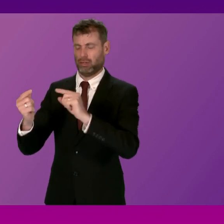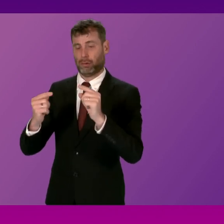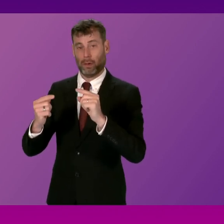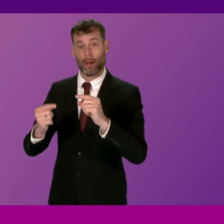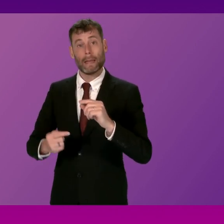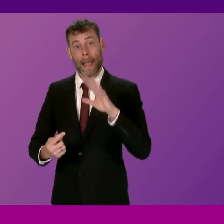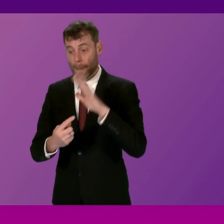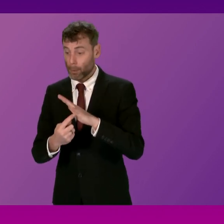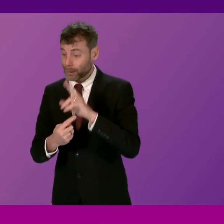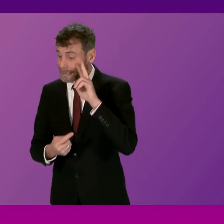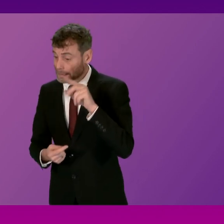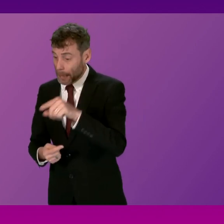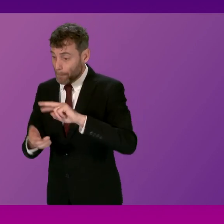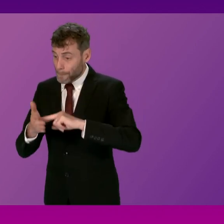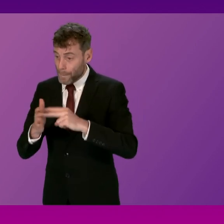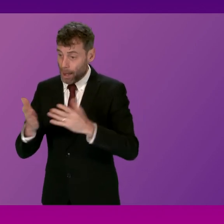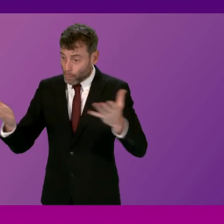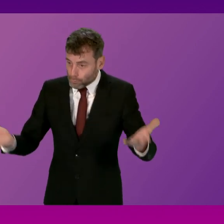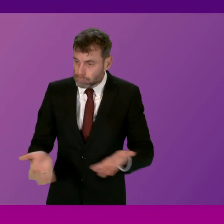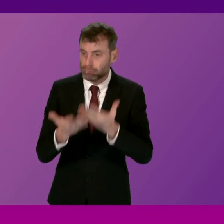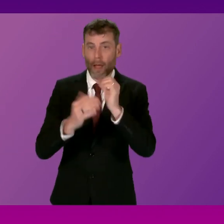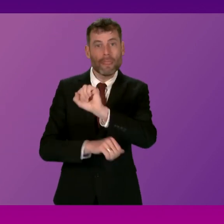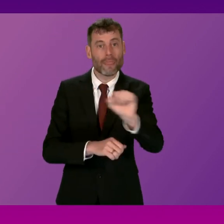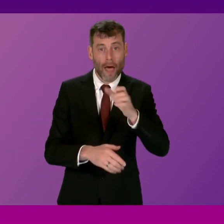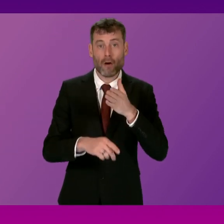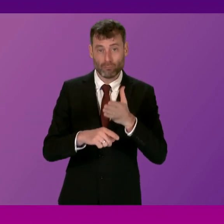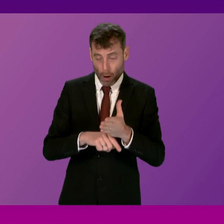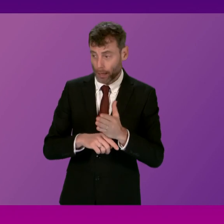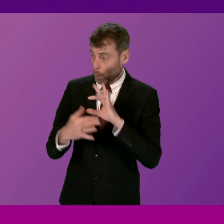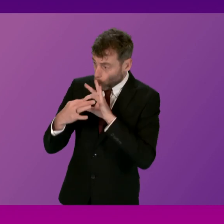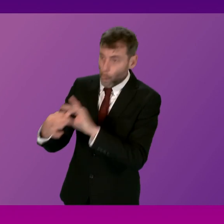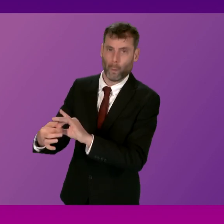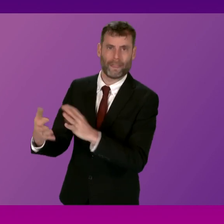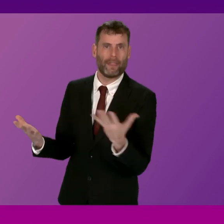are doing so themselves with members’ bills but have not had the necessary engagement from the Government.